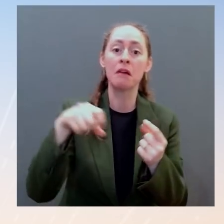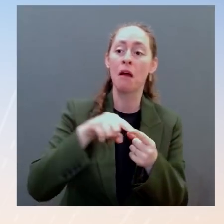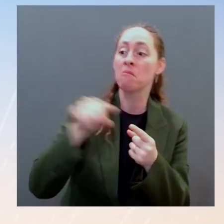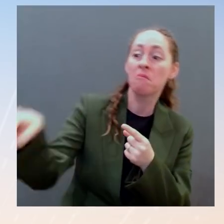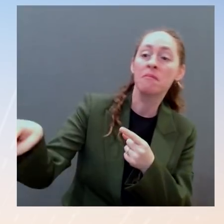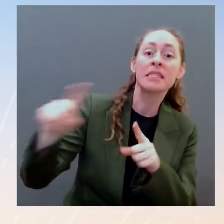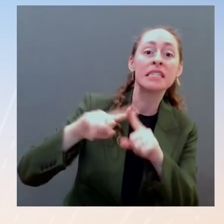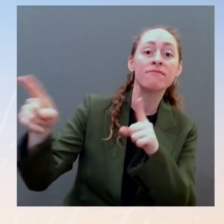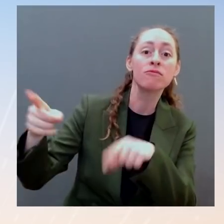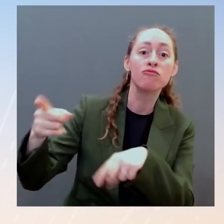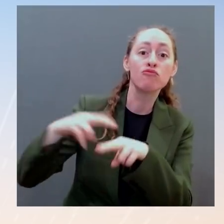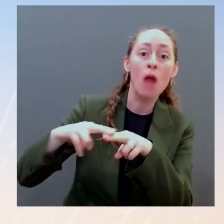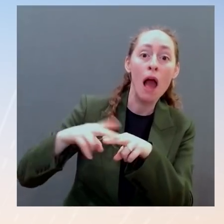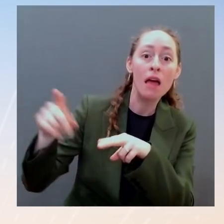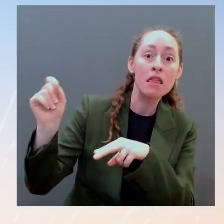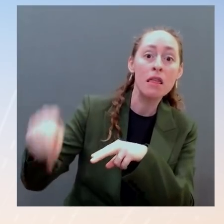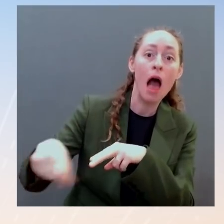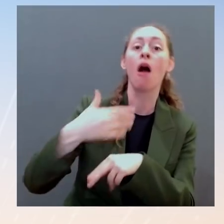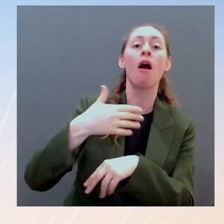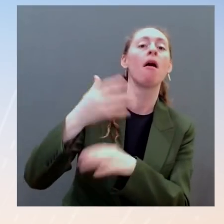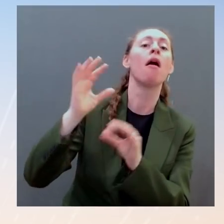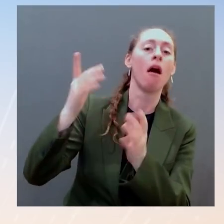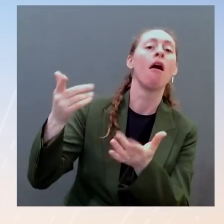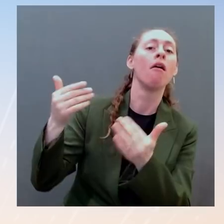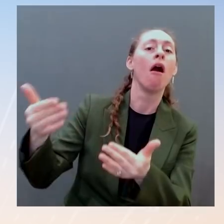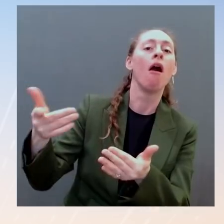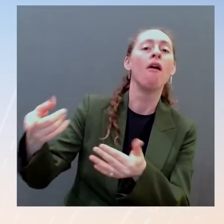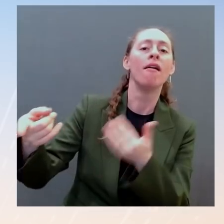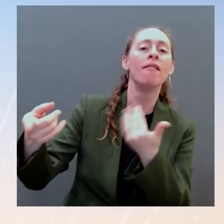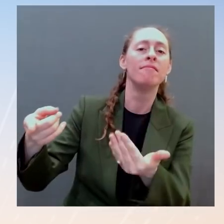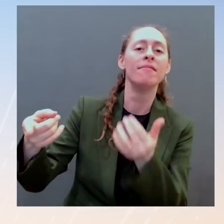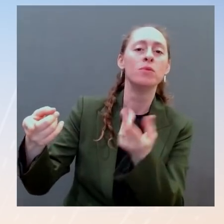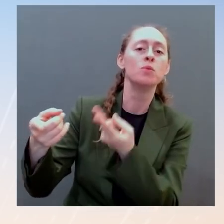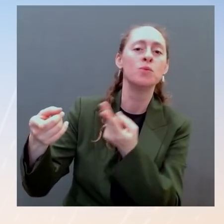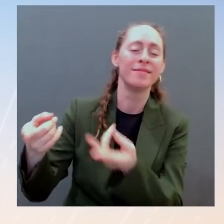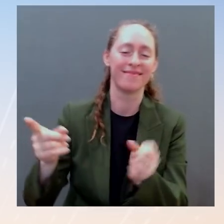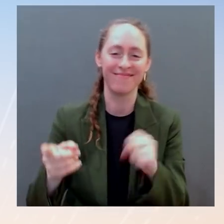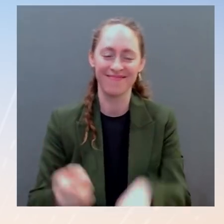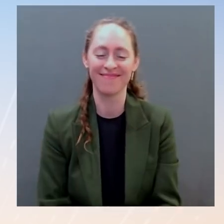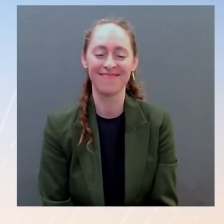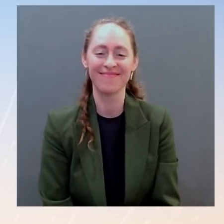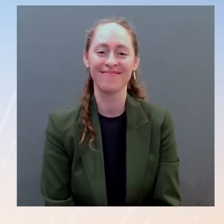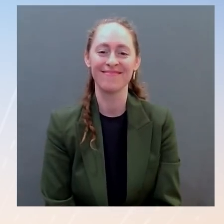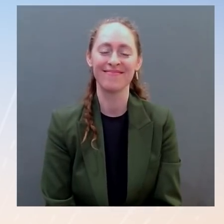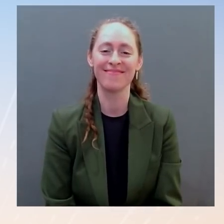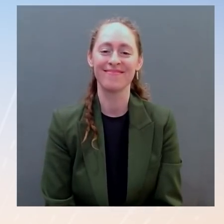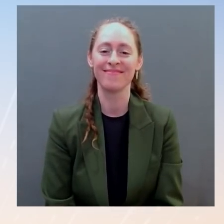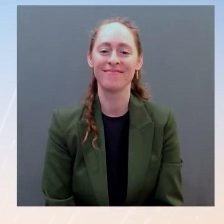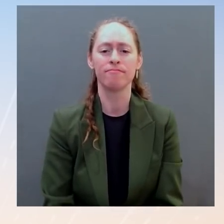isn't allowing them to move them quickly, this will allow them to have some flexibility, hopefully allowing the movement of more goods,